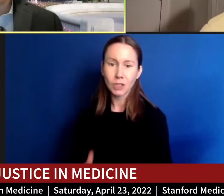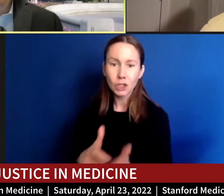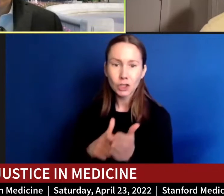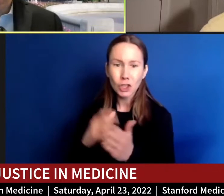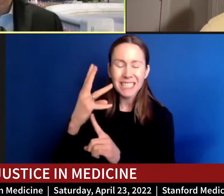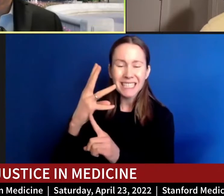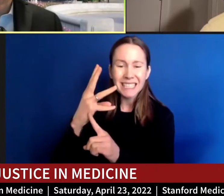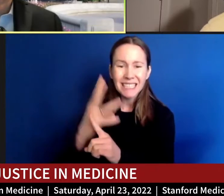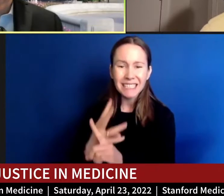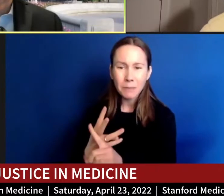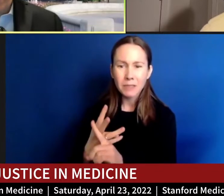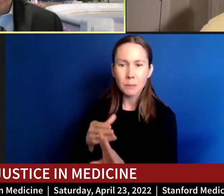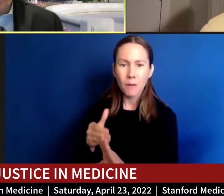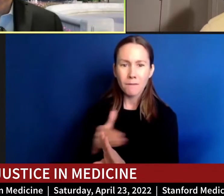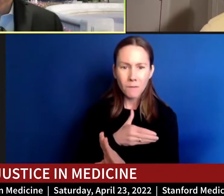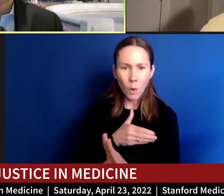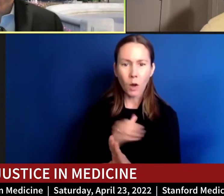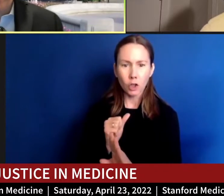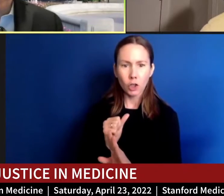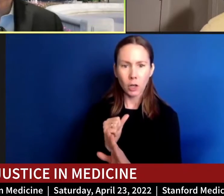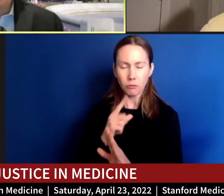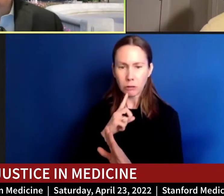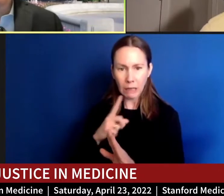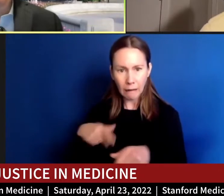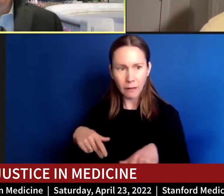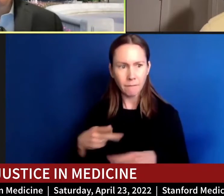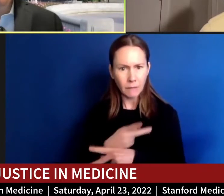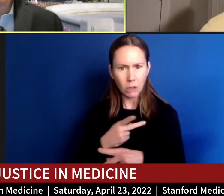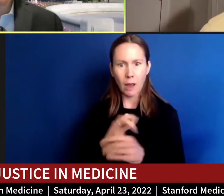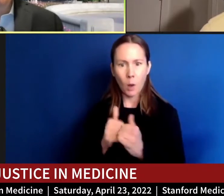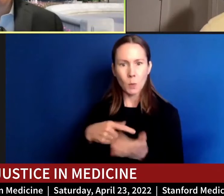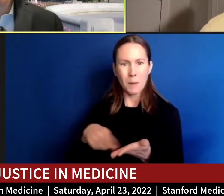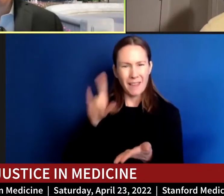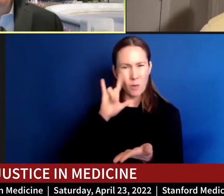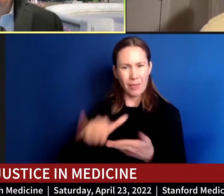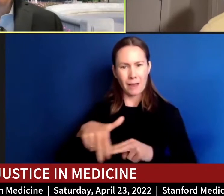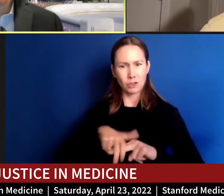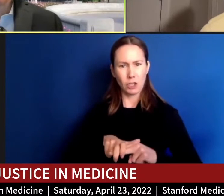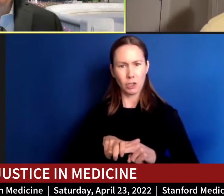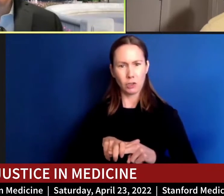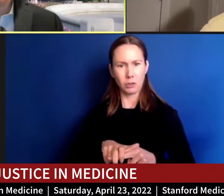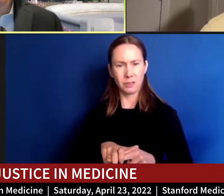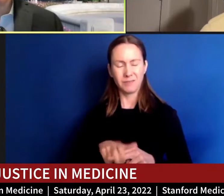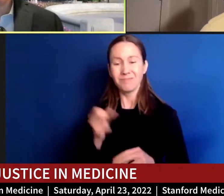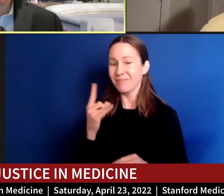chair, figuring out how they were going to pay for it. And this was at a very wealthy institution,